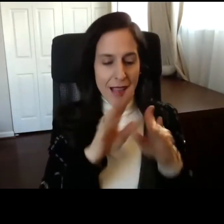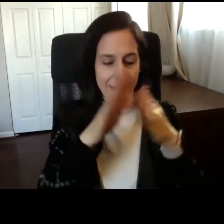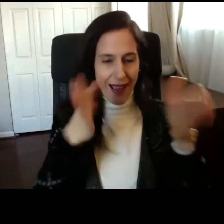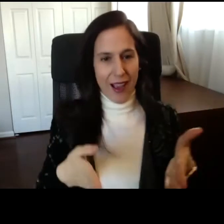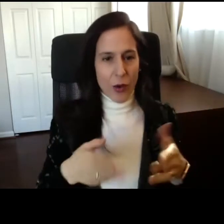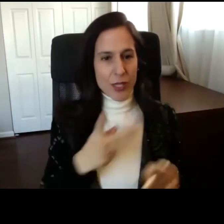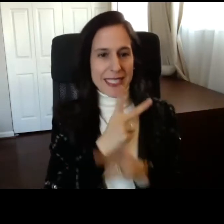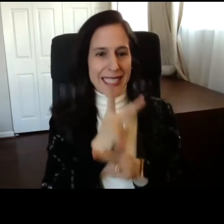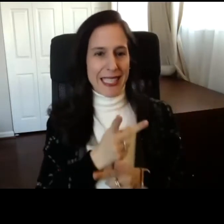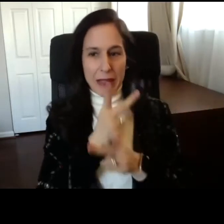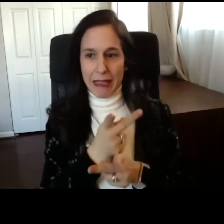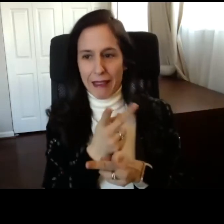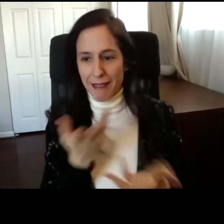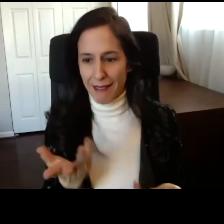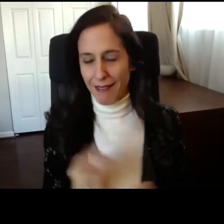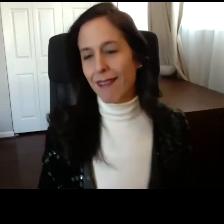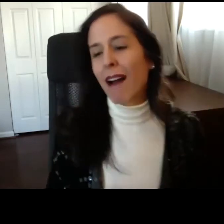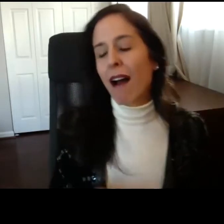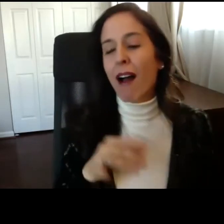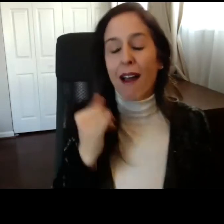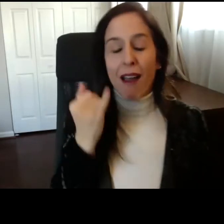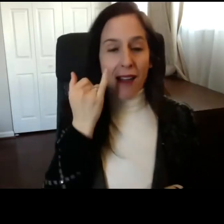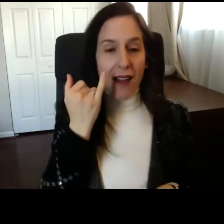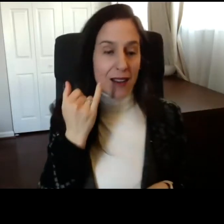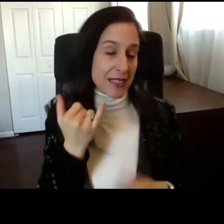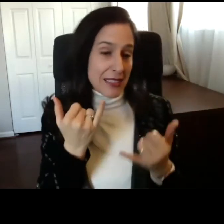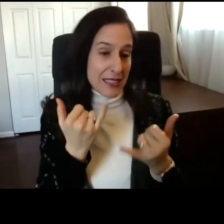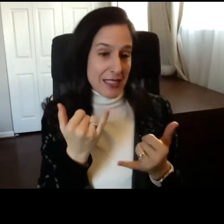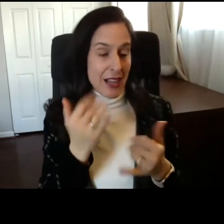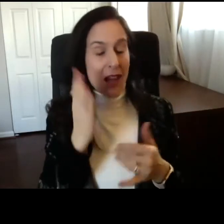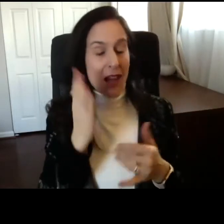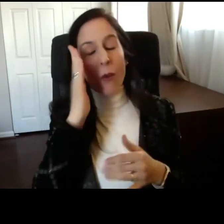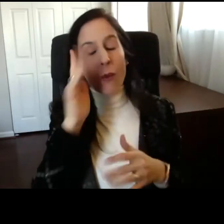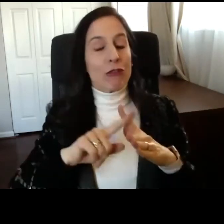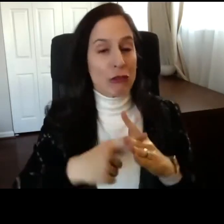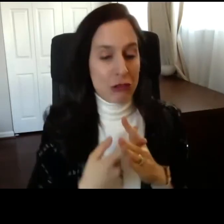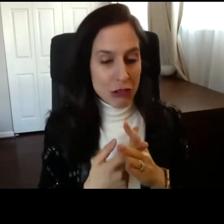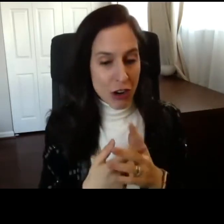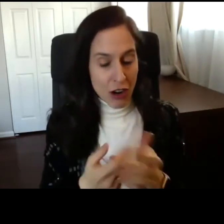what's the phrase some housekeeping is the phrase in english